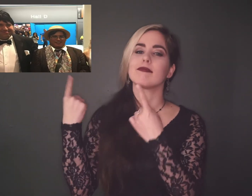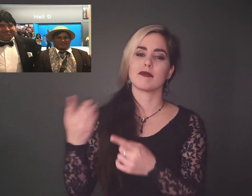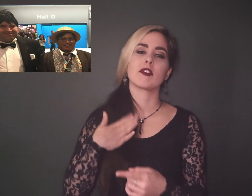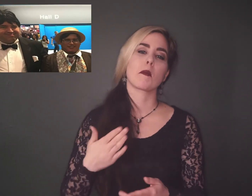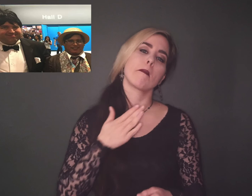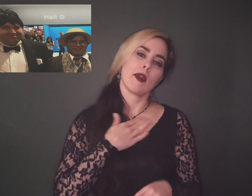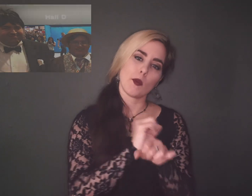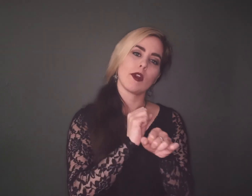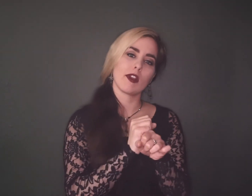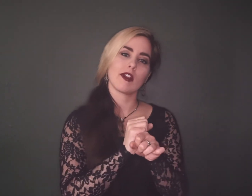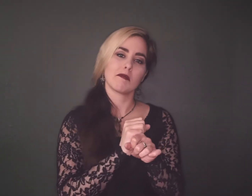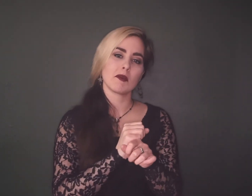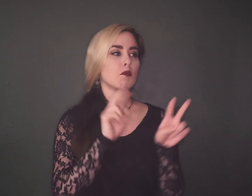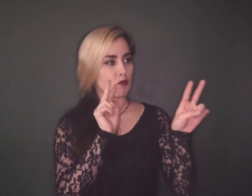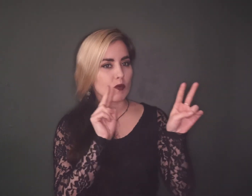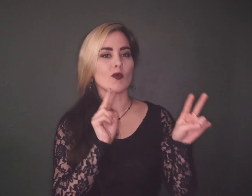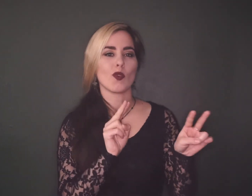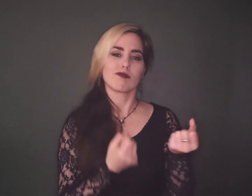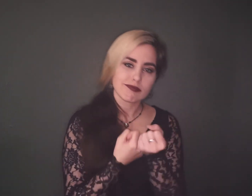He's been following my work for some time, but he's been really supportive!